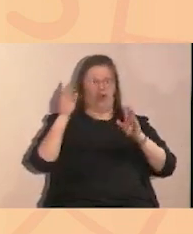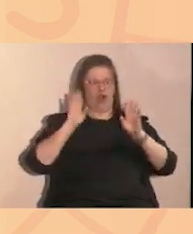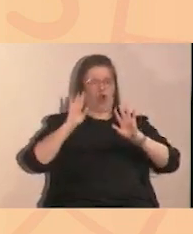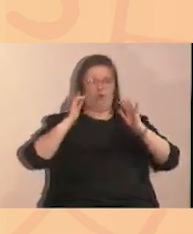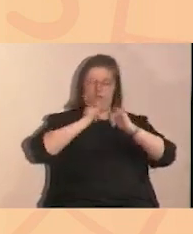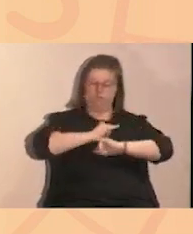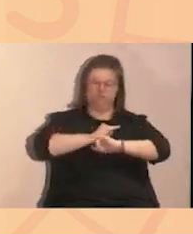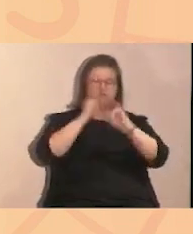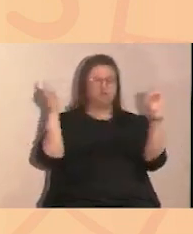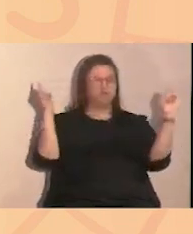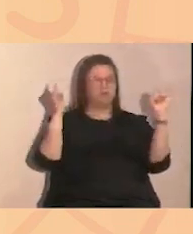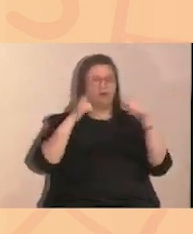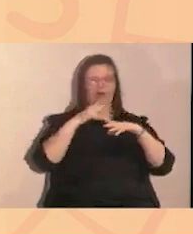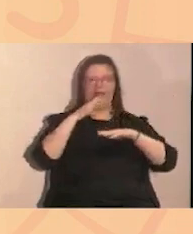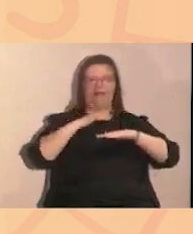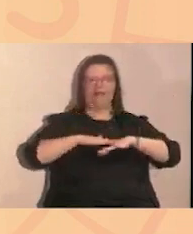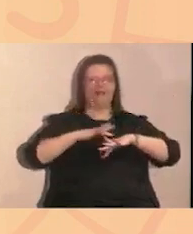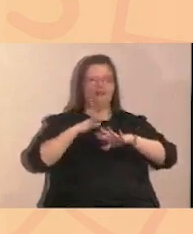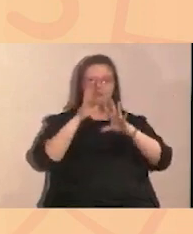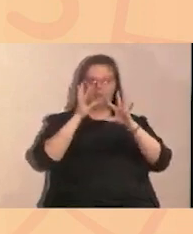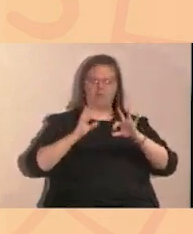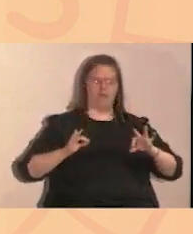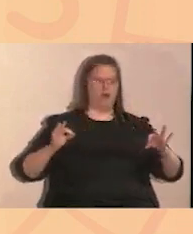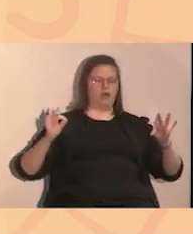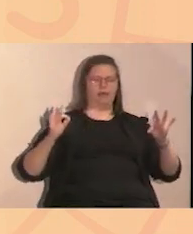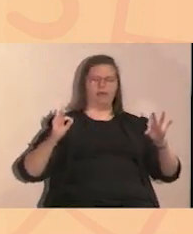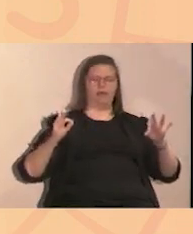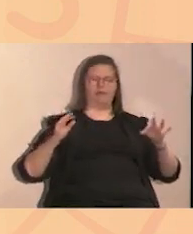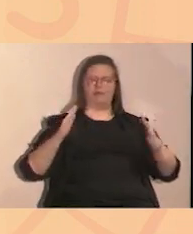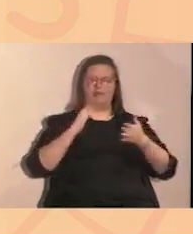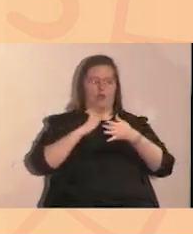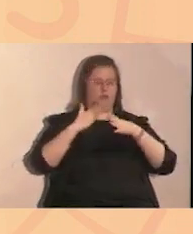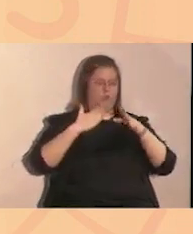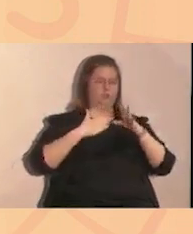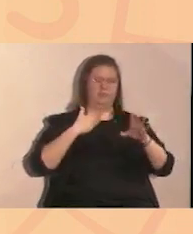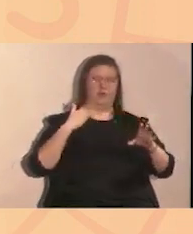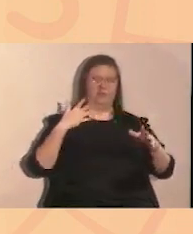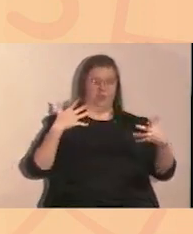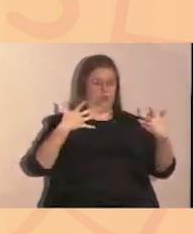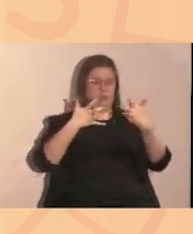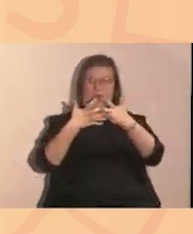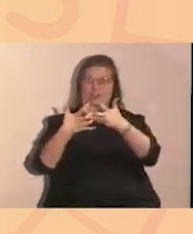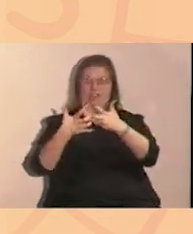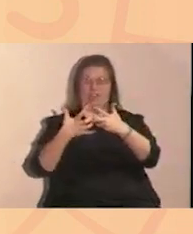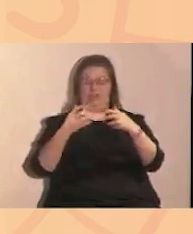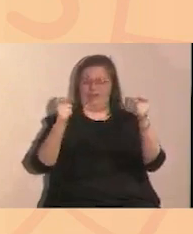not sit silently through this mistreatment. Instead, it responds accordingly, resulting in changed weather patterns,